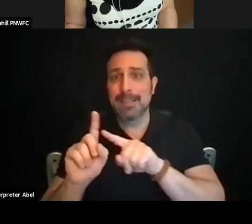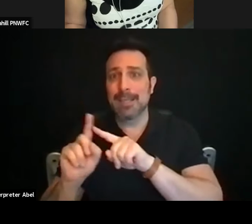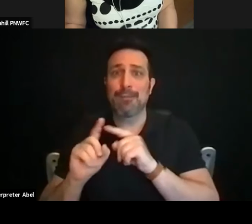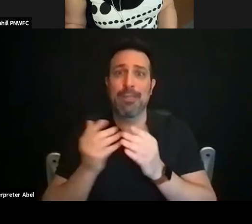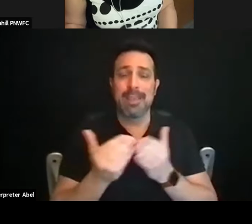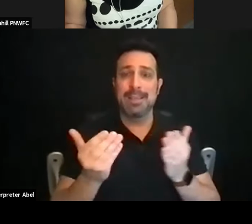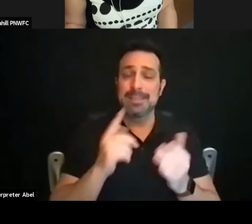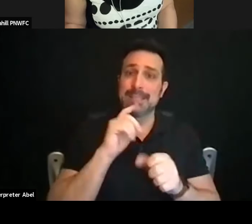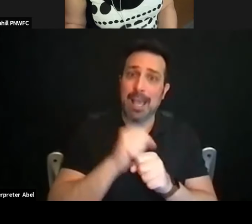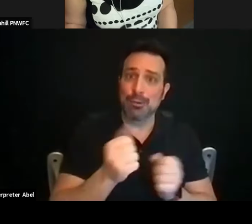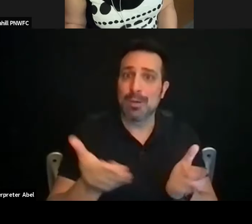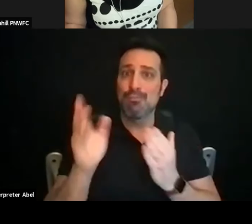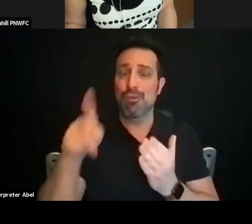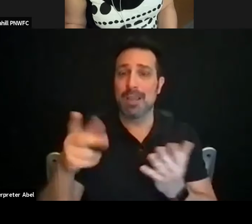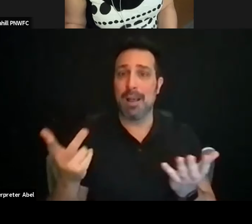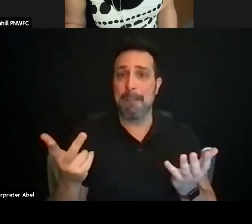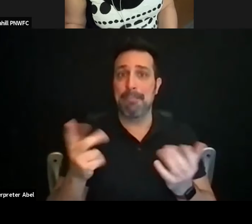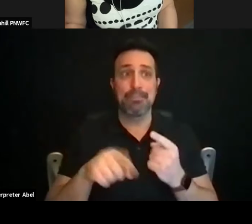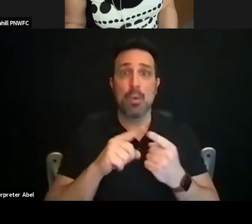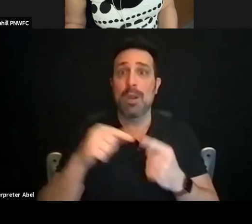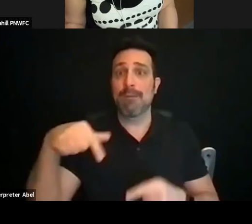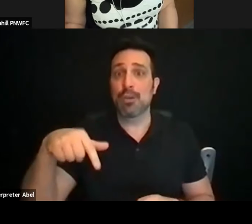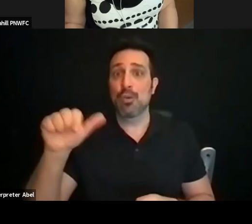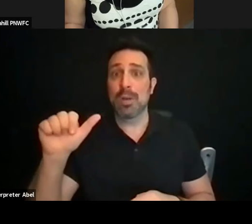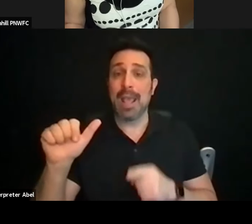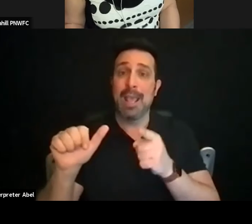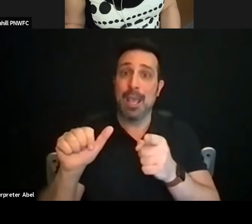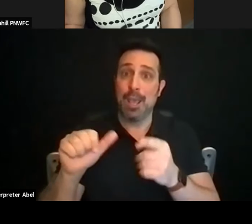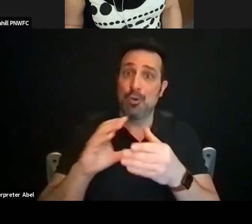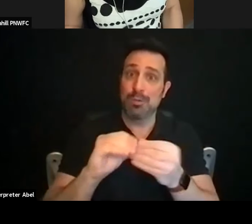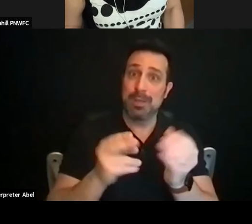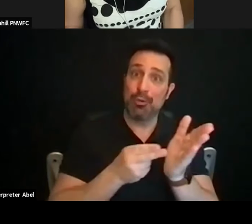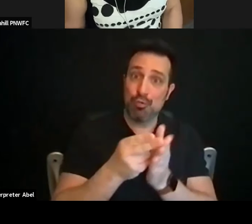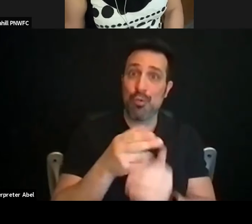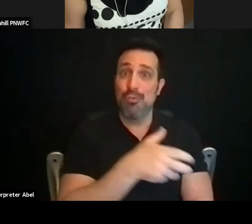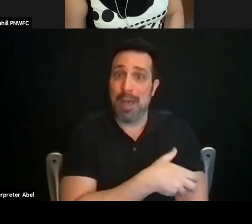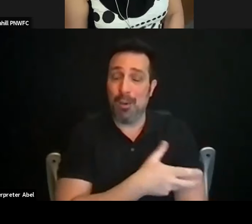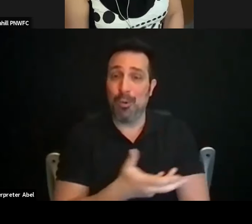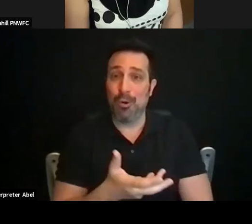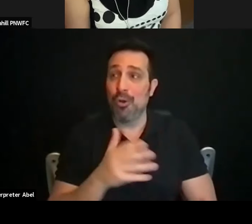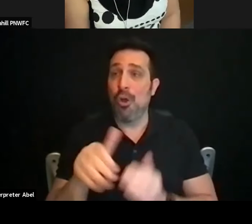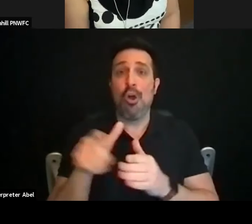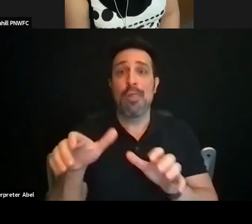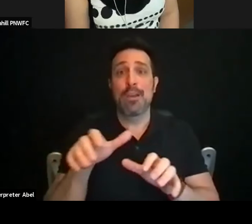that you have people pressing you, sending you e-mails, coming to city council meetings, going to all of these